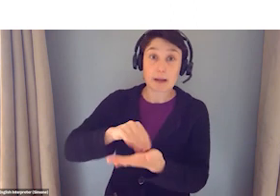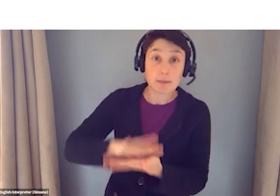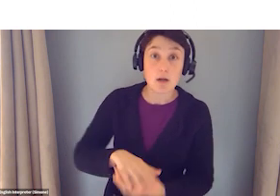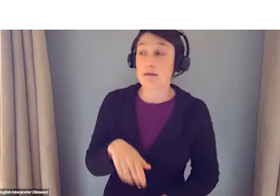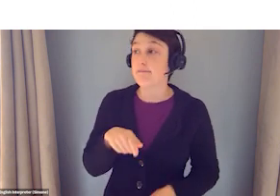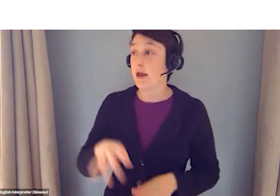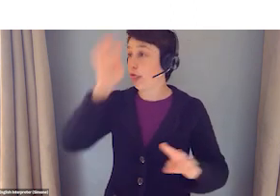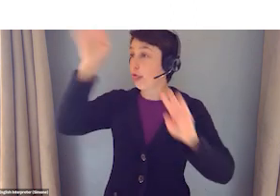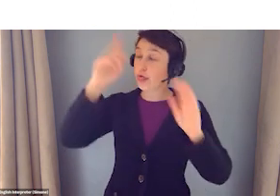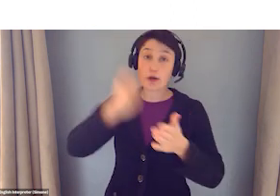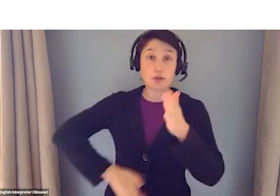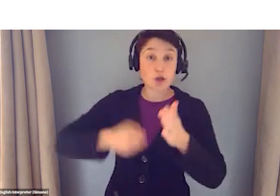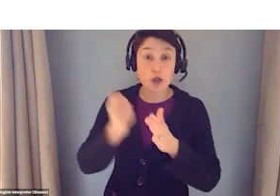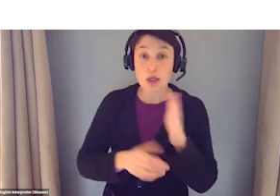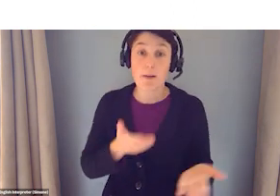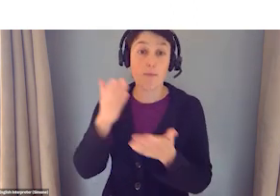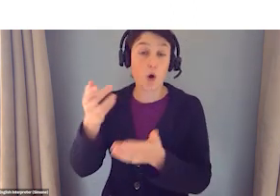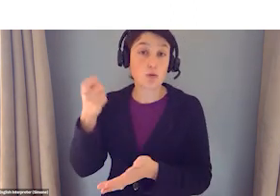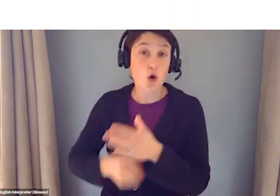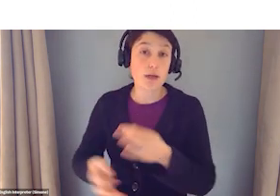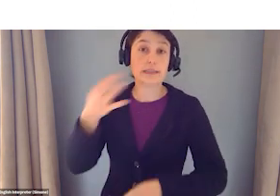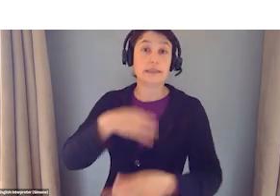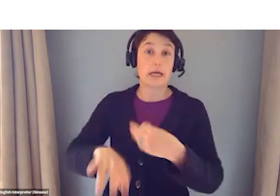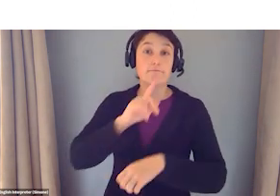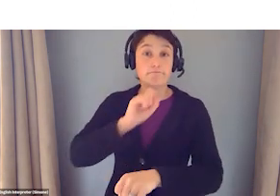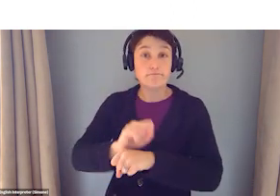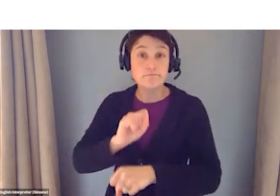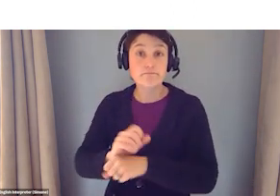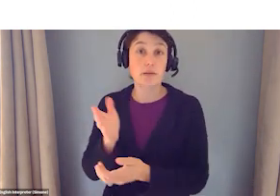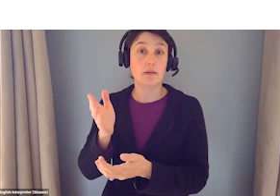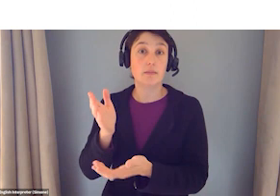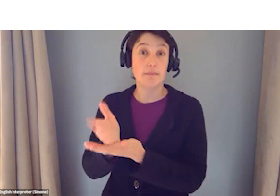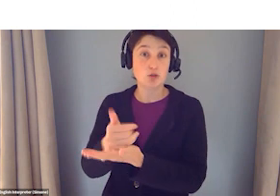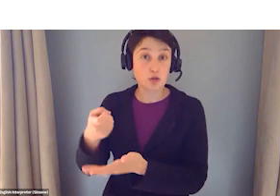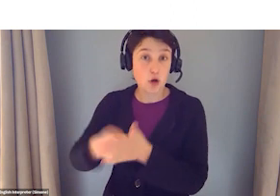of budget and instead of actuals, it is your responsibility to pay back what is disallowed.